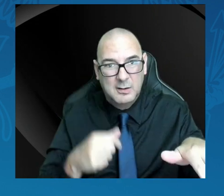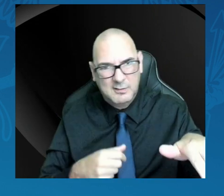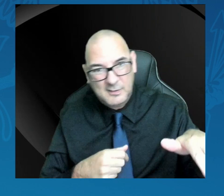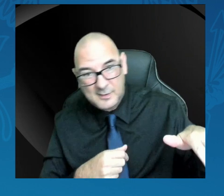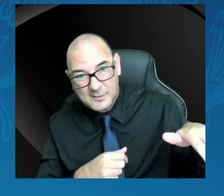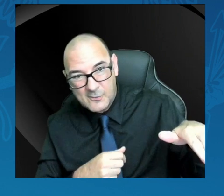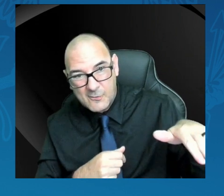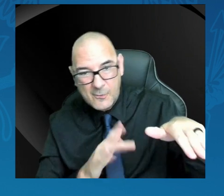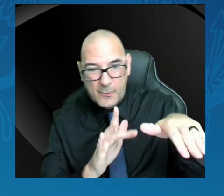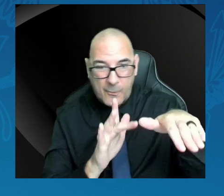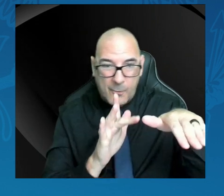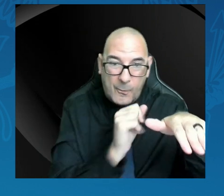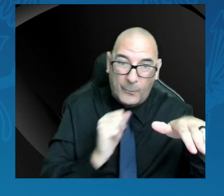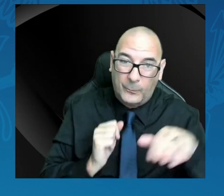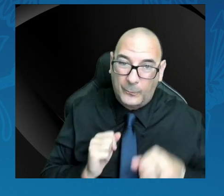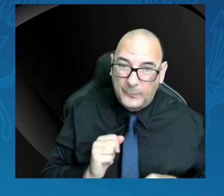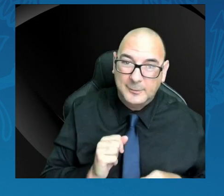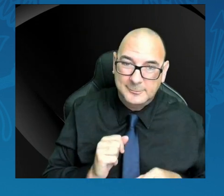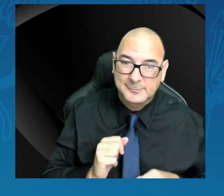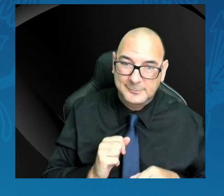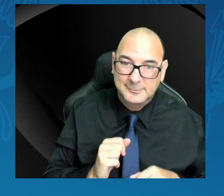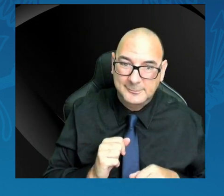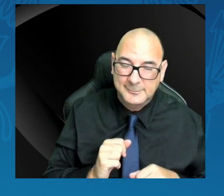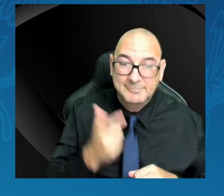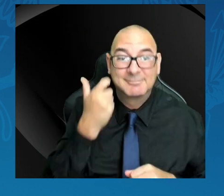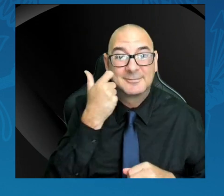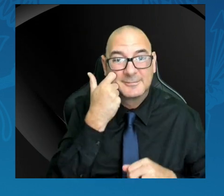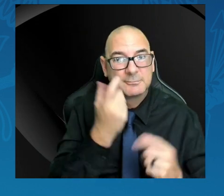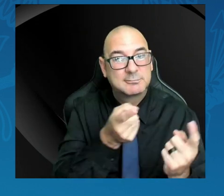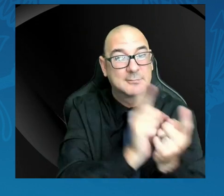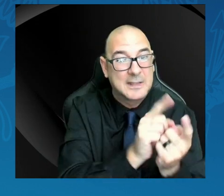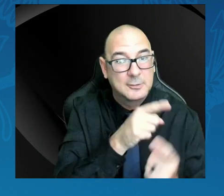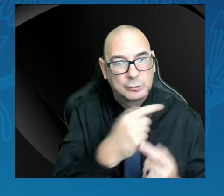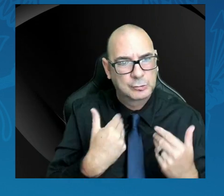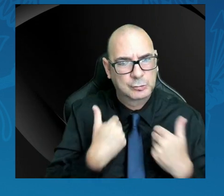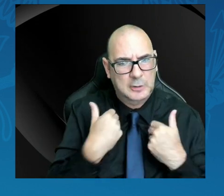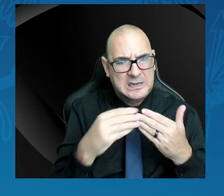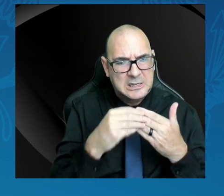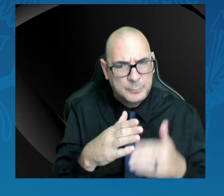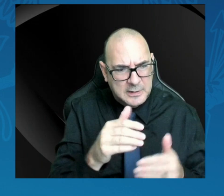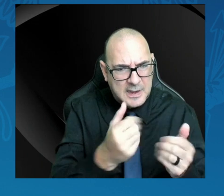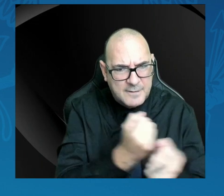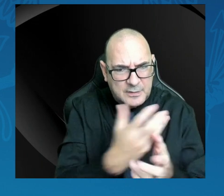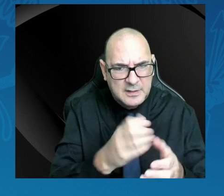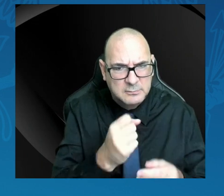who was talking about everything that she can smell and and what she knows in terms of the smell of pollution.